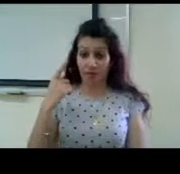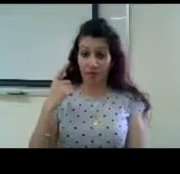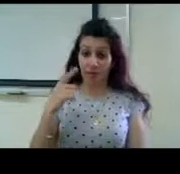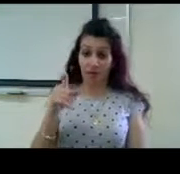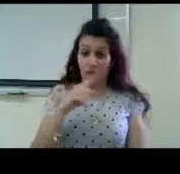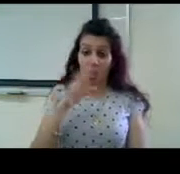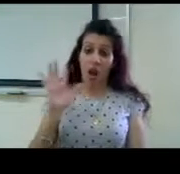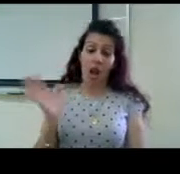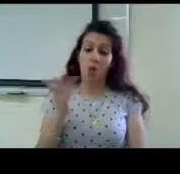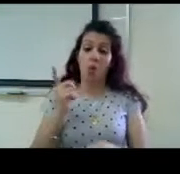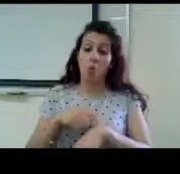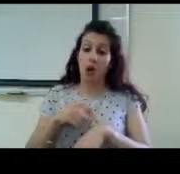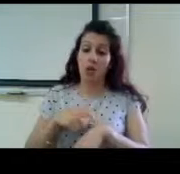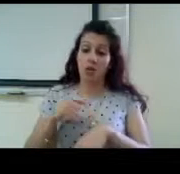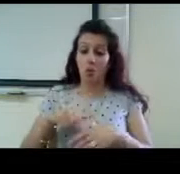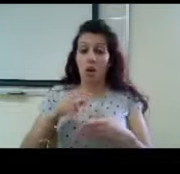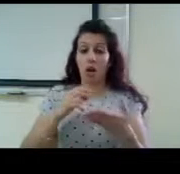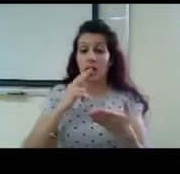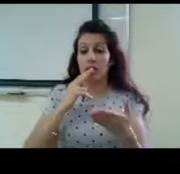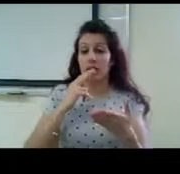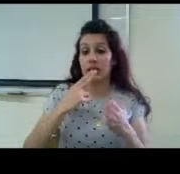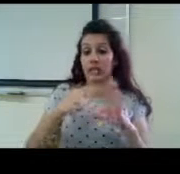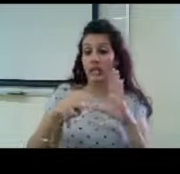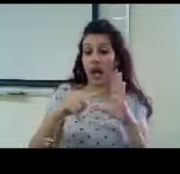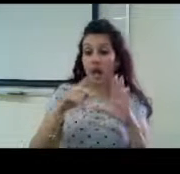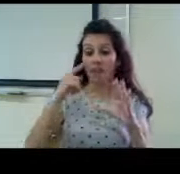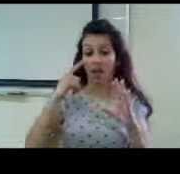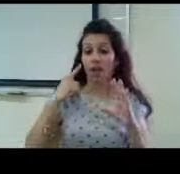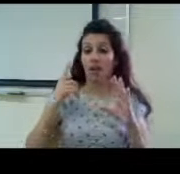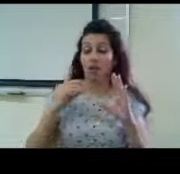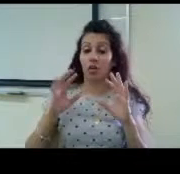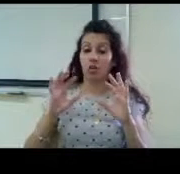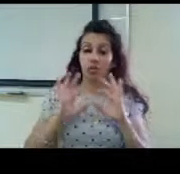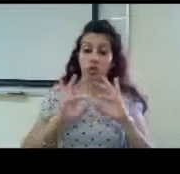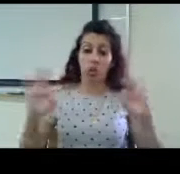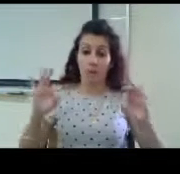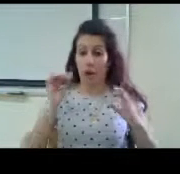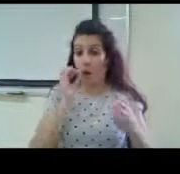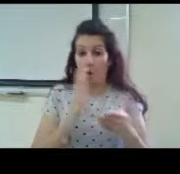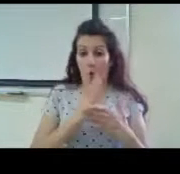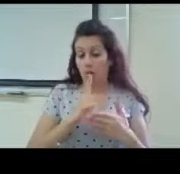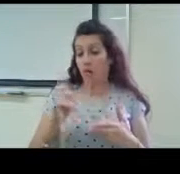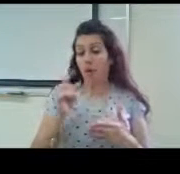everyone so in this brief presentation I'll just